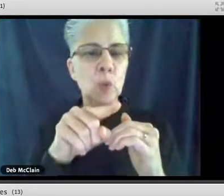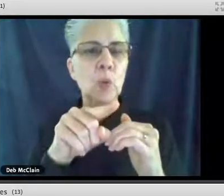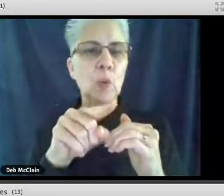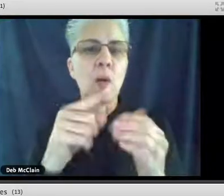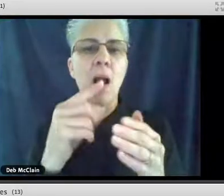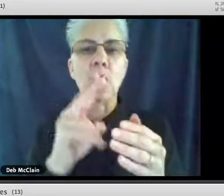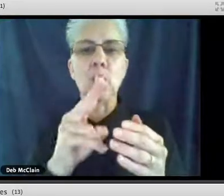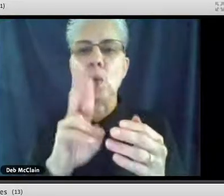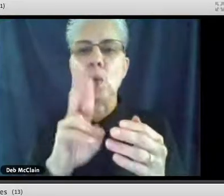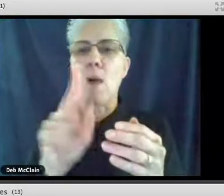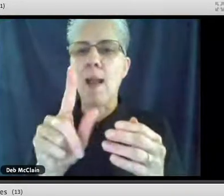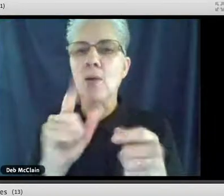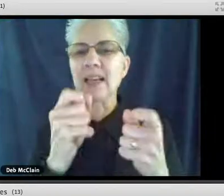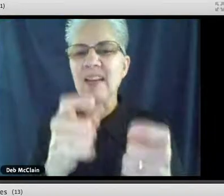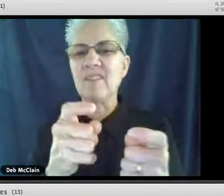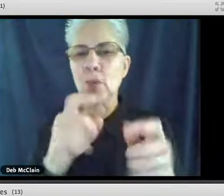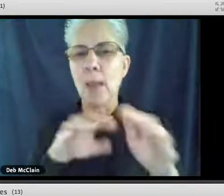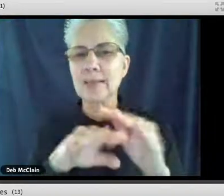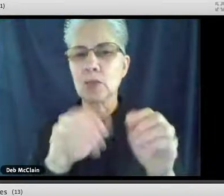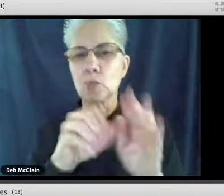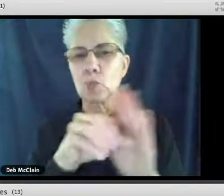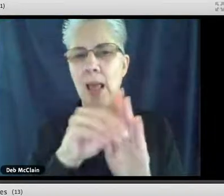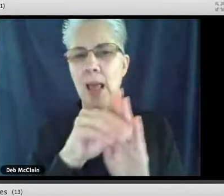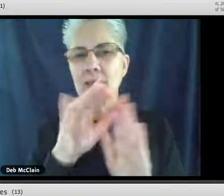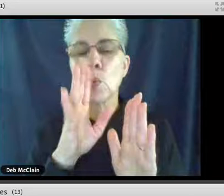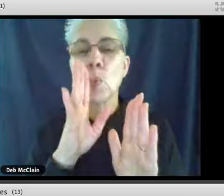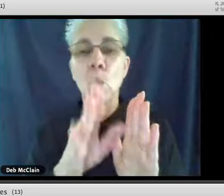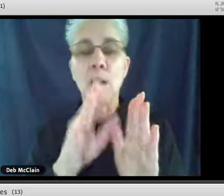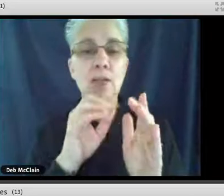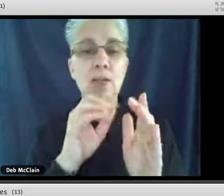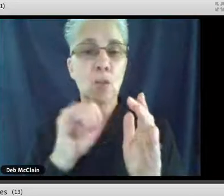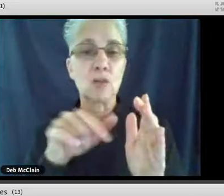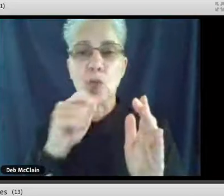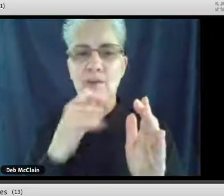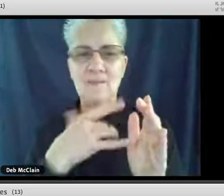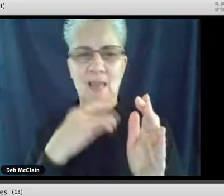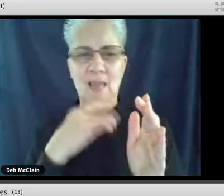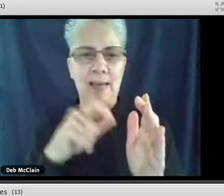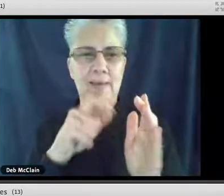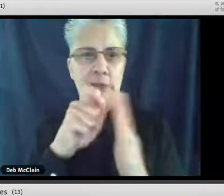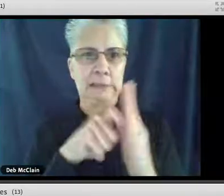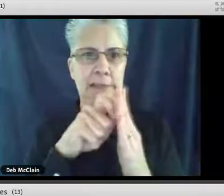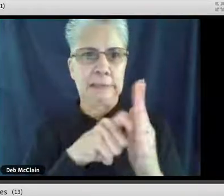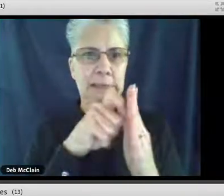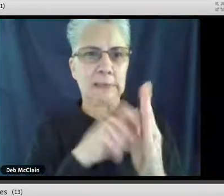and that will give you access to the slides so that you don't feel like you have to jot down everything that we're looking at.